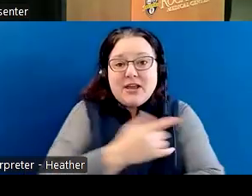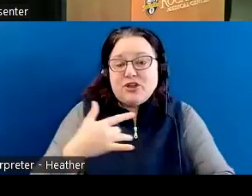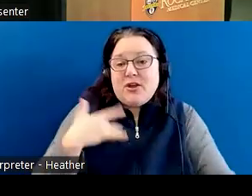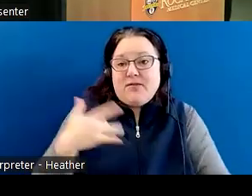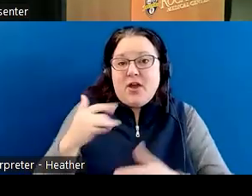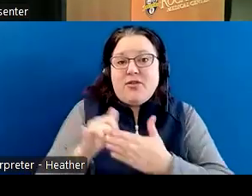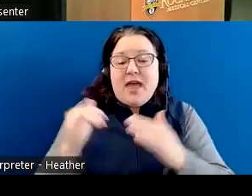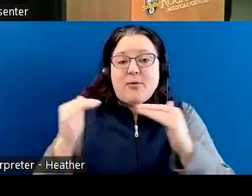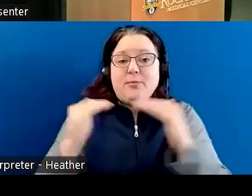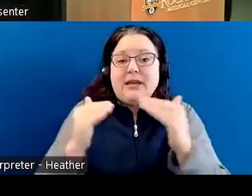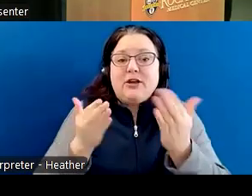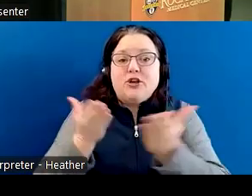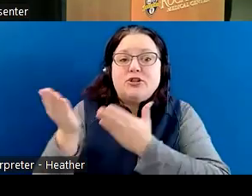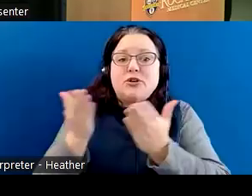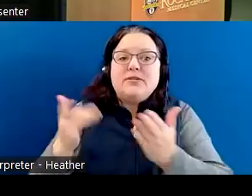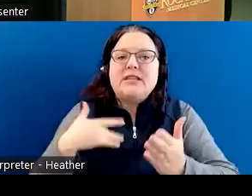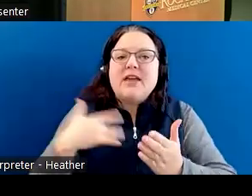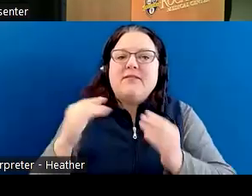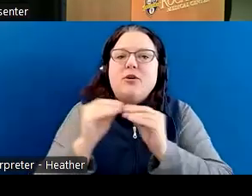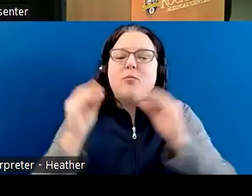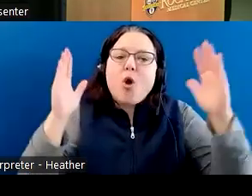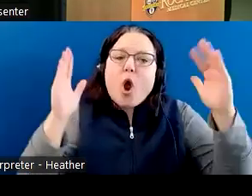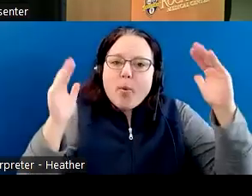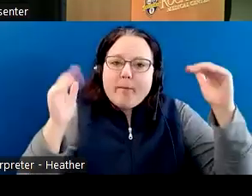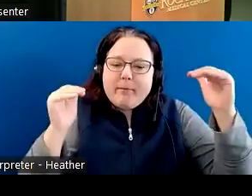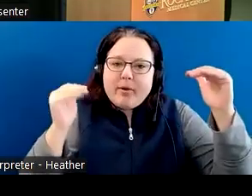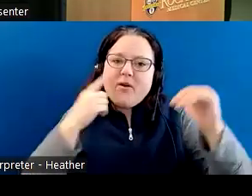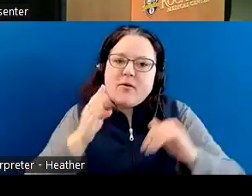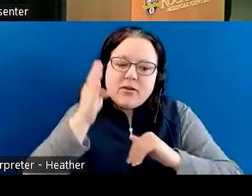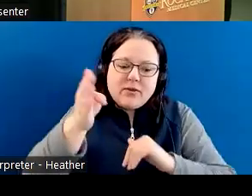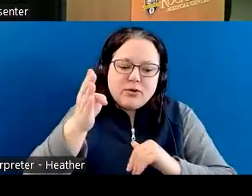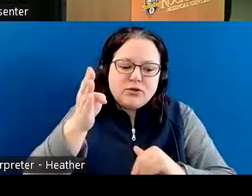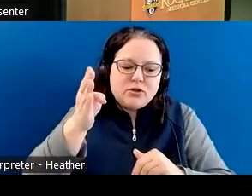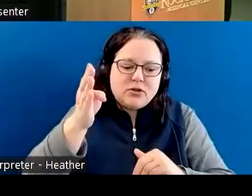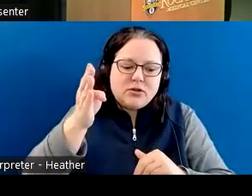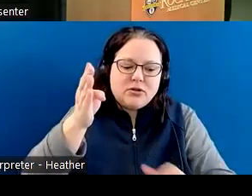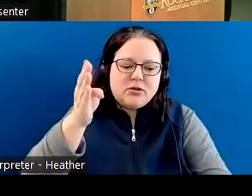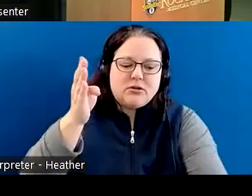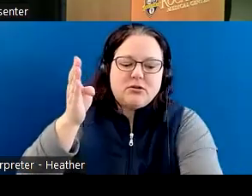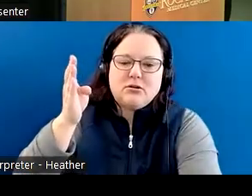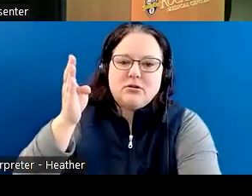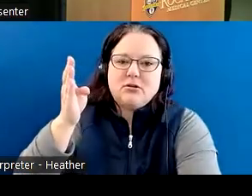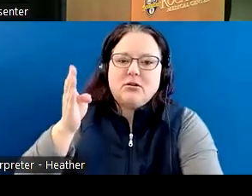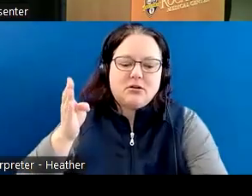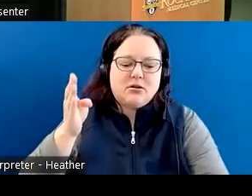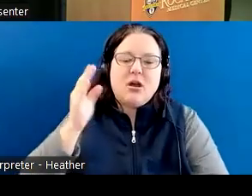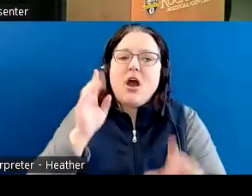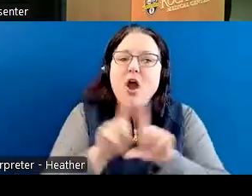I feel more hopeful about my future. We also know that they're providing role models and